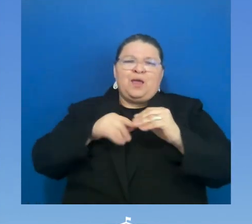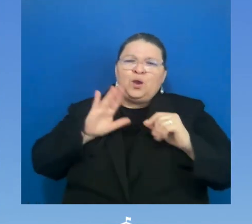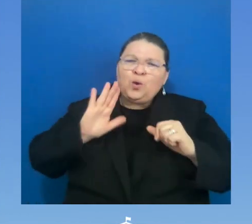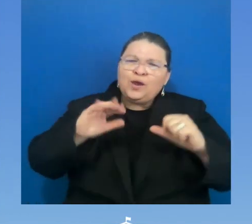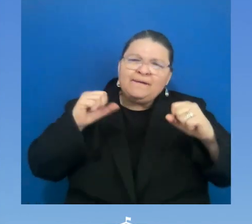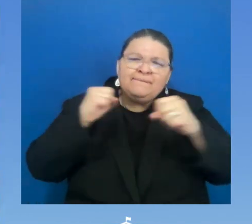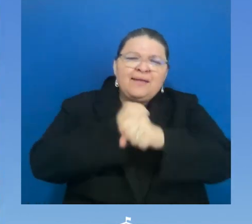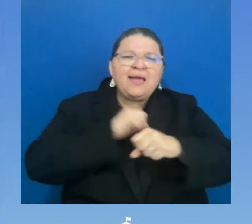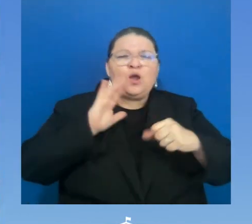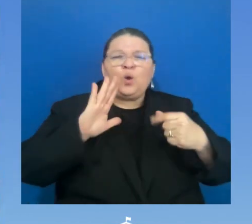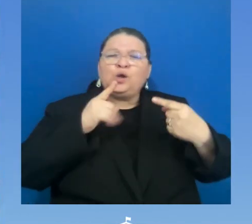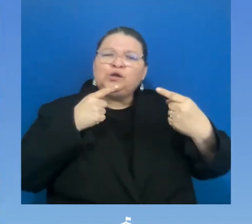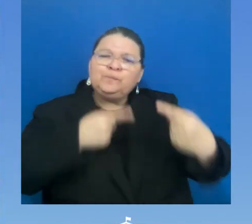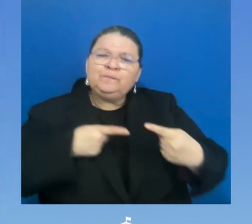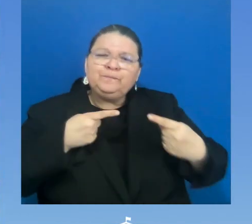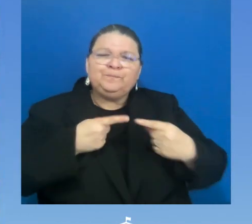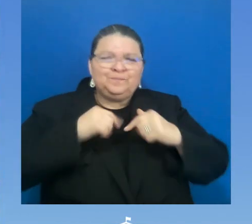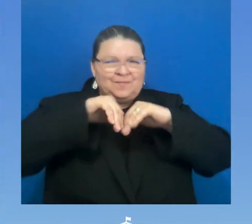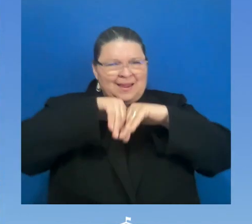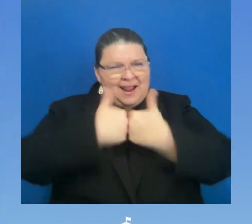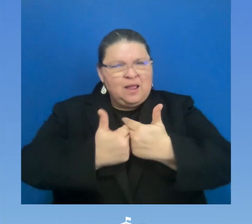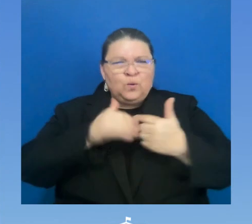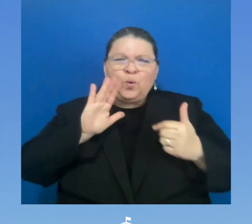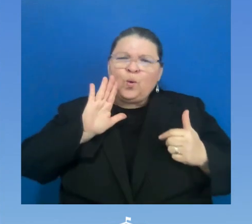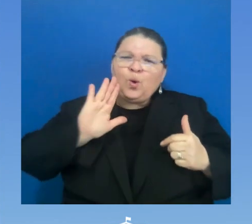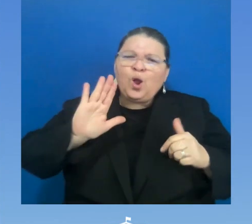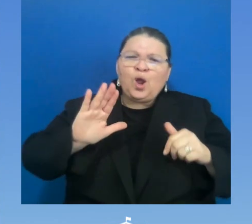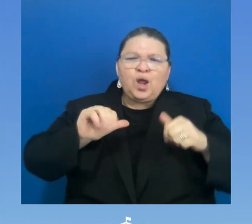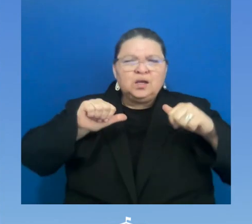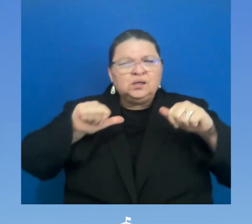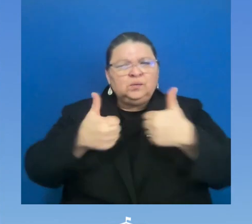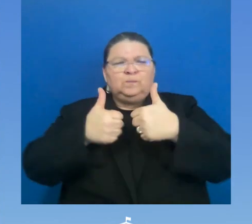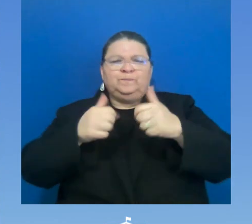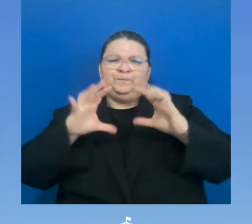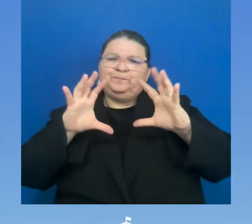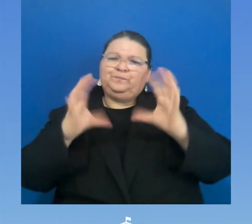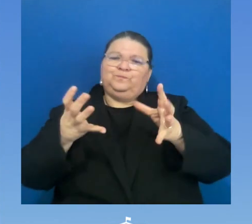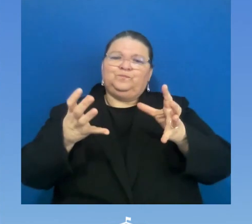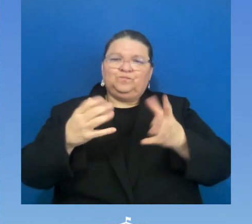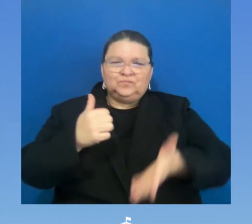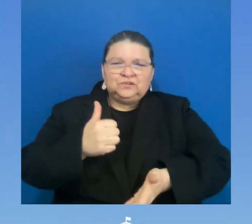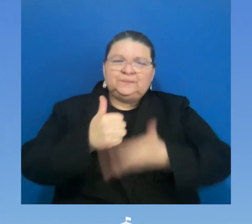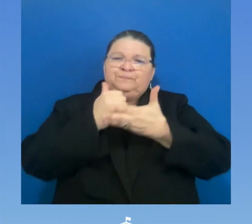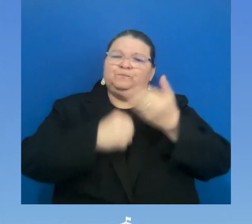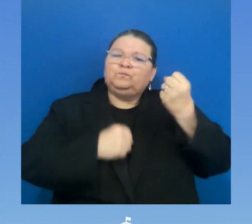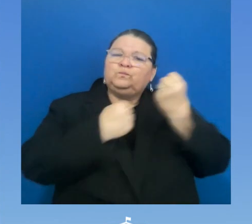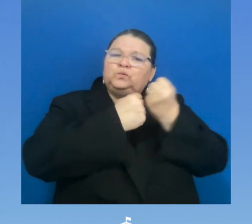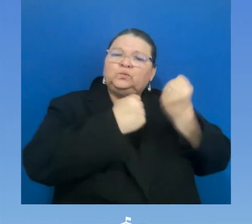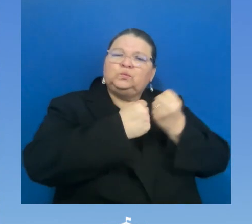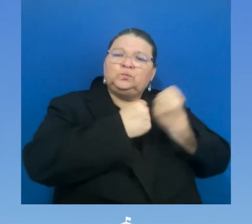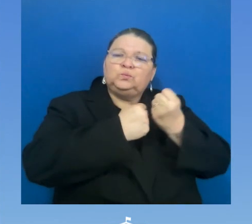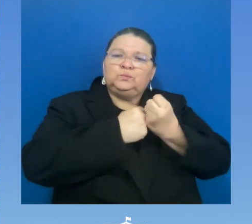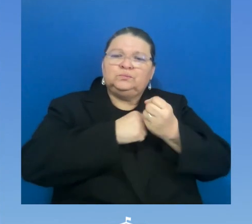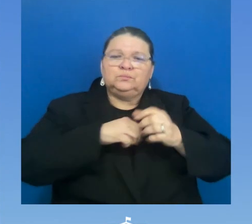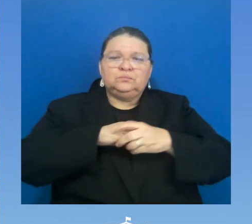Ms. O'Hara: For sure. You know, I think a lot of people hear our fight for equal pay and they think compensation,